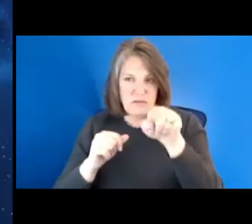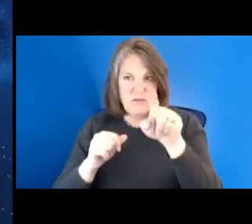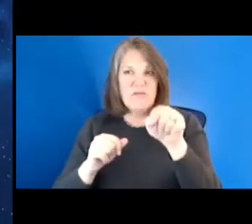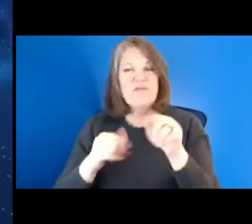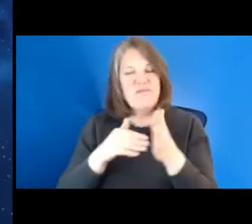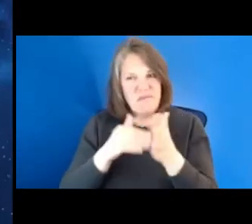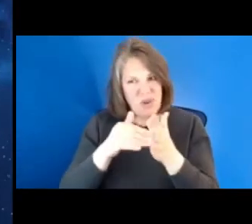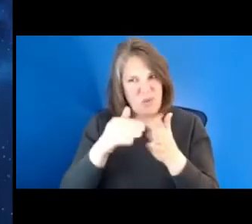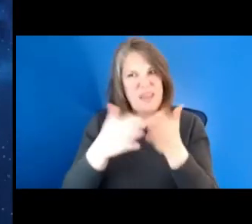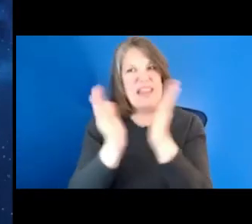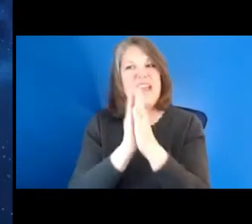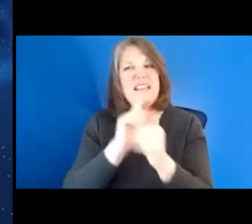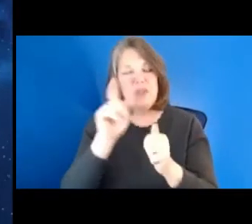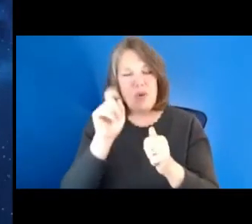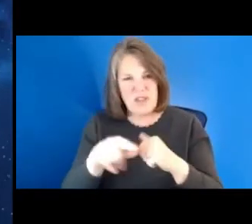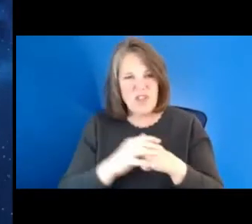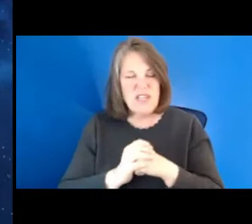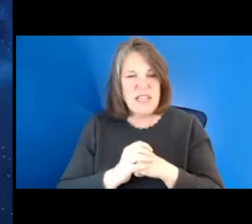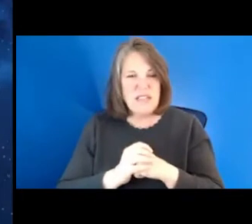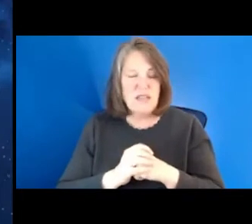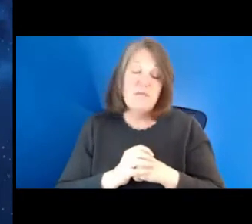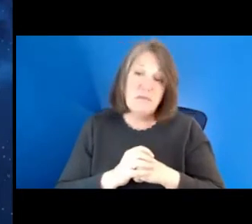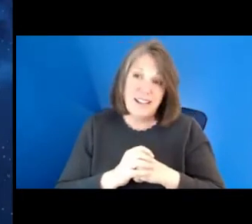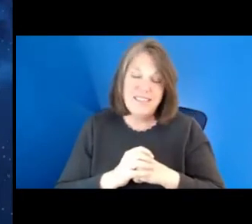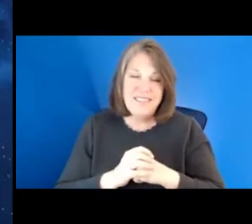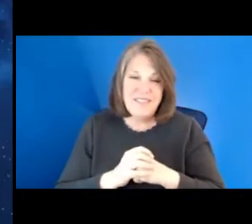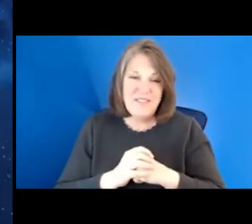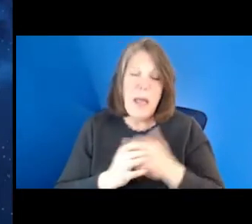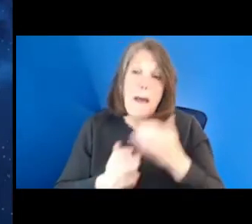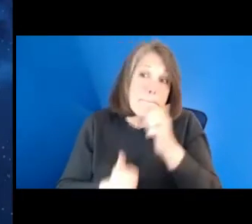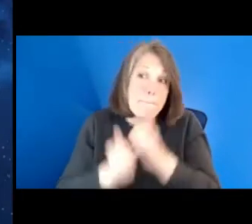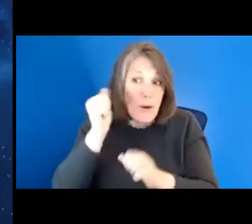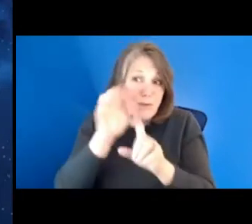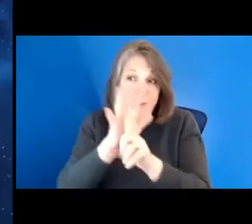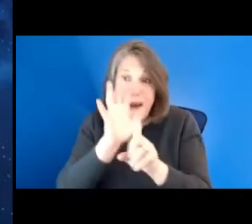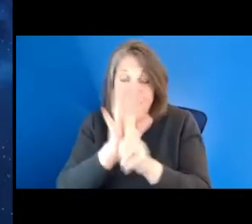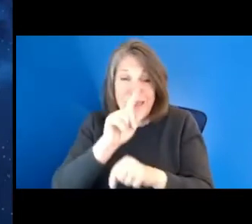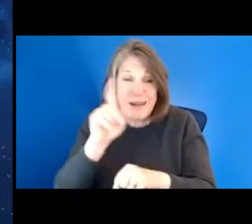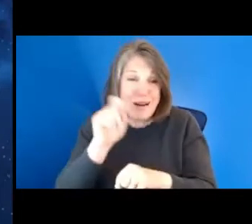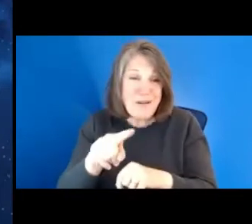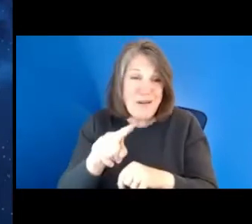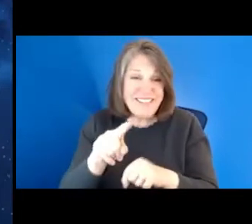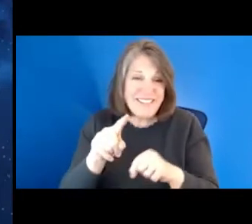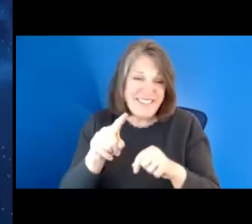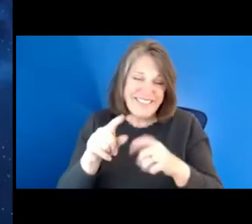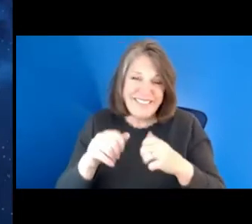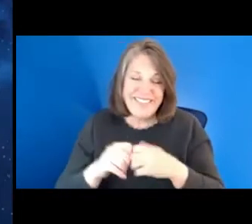questions. One of the most popular questions 17:13:40 , and this is for those of you who